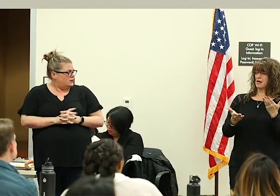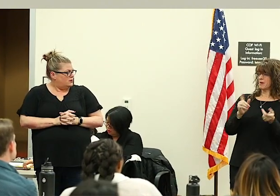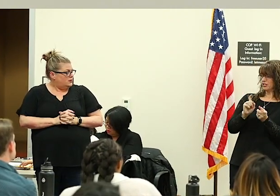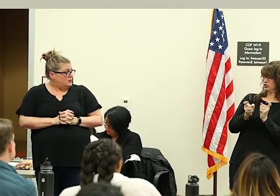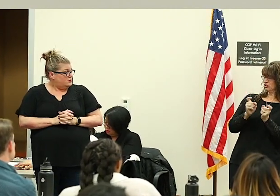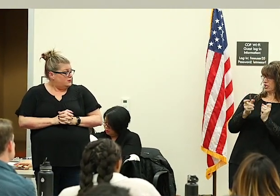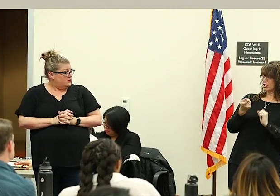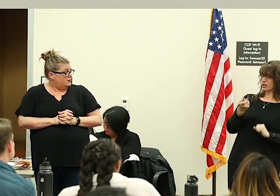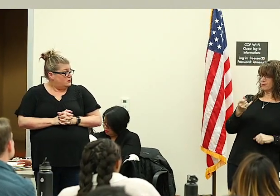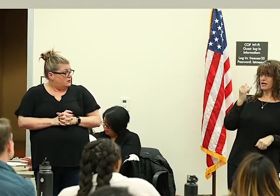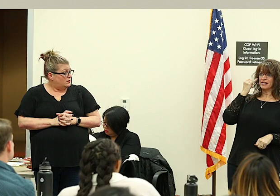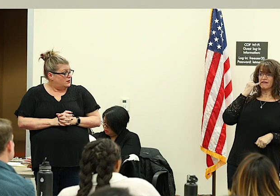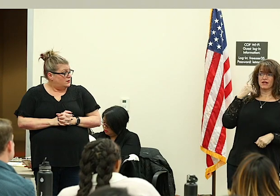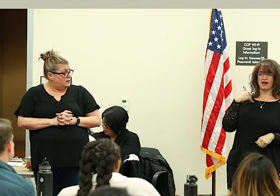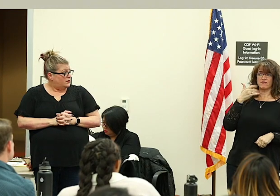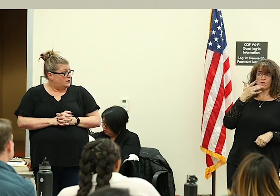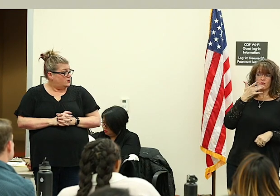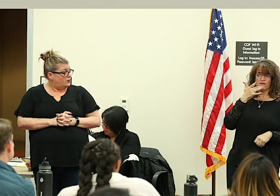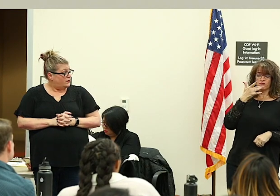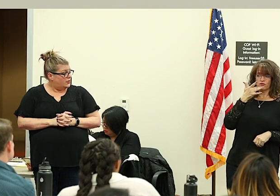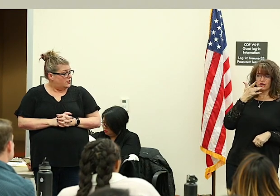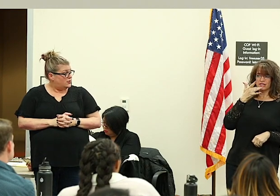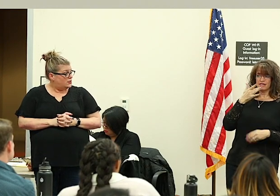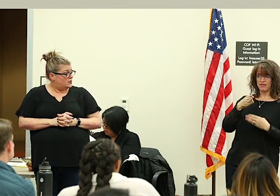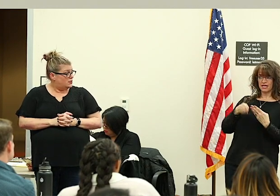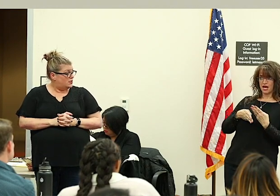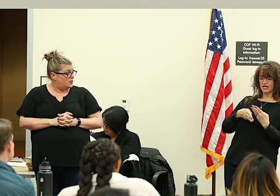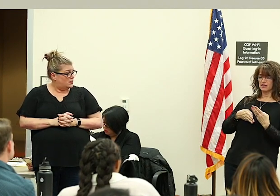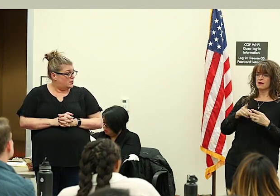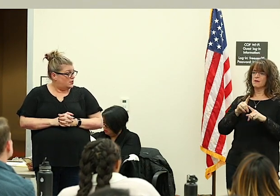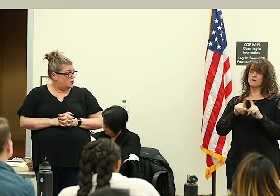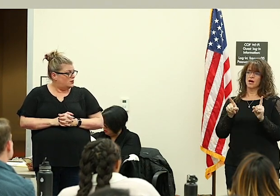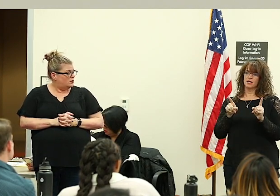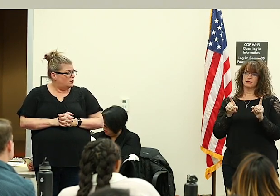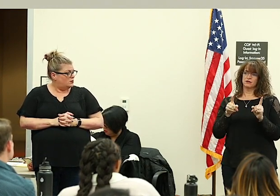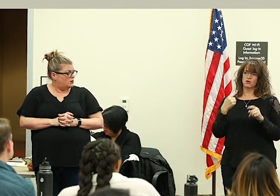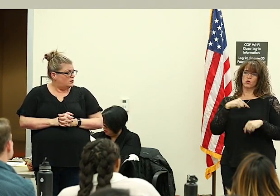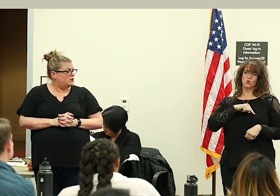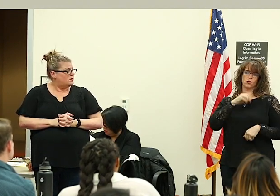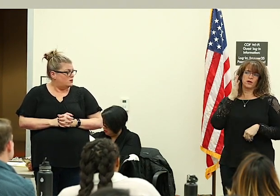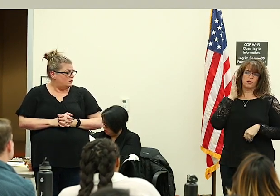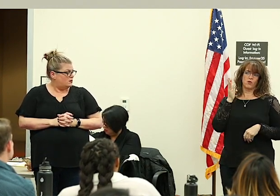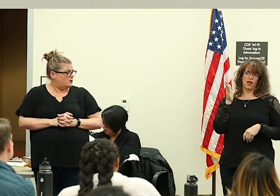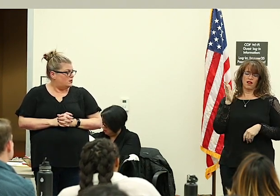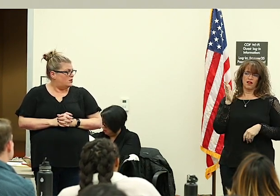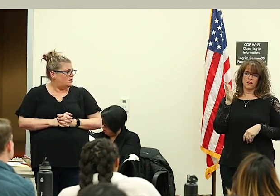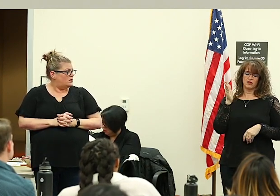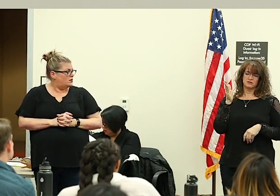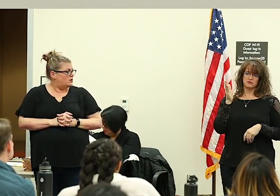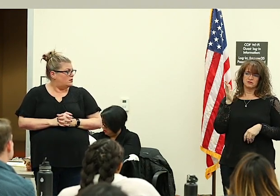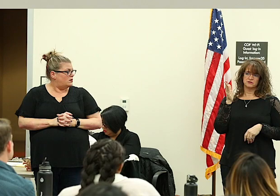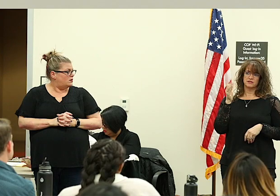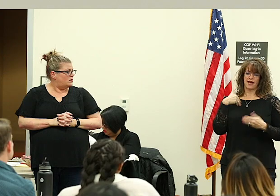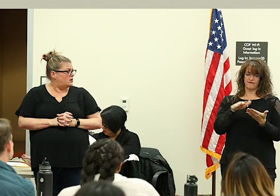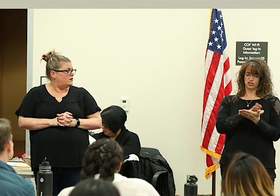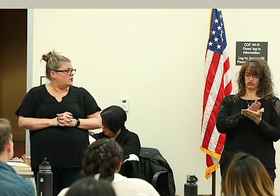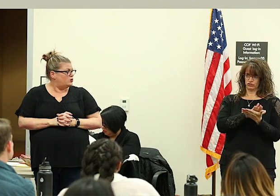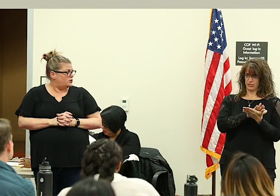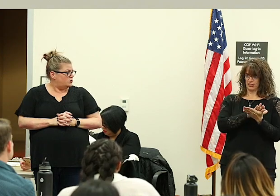if there is a preference at the end, but we will have this sheet, and we have a program